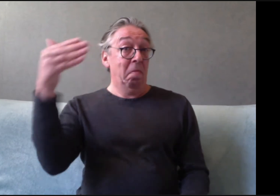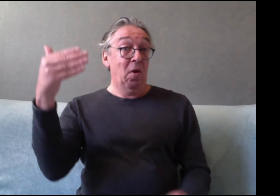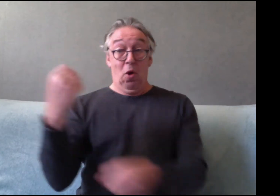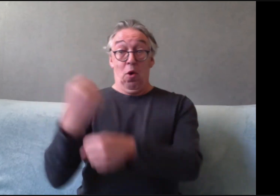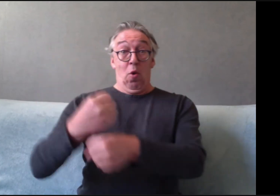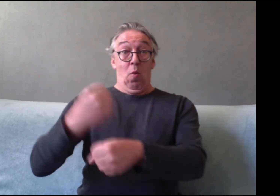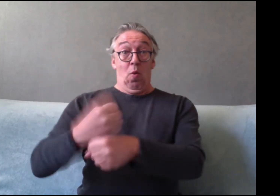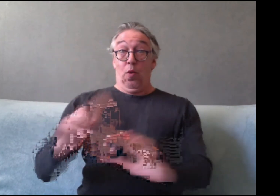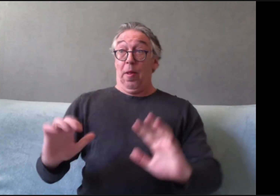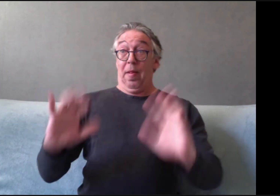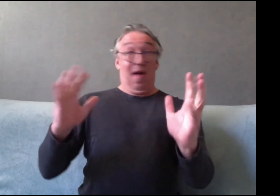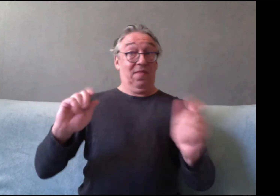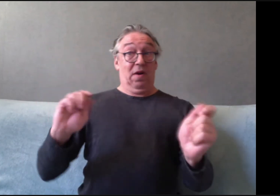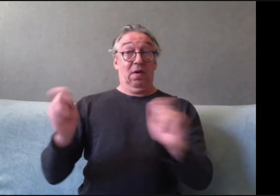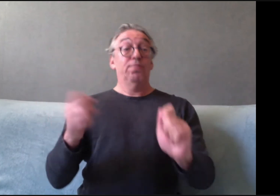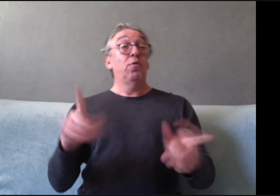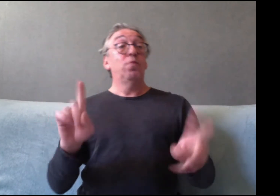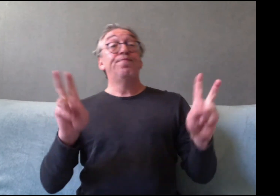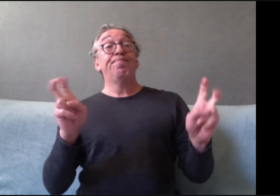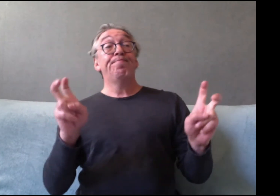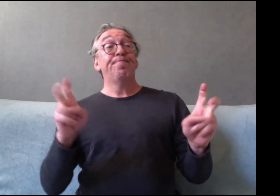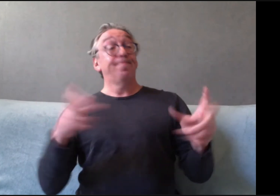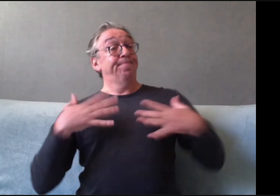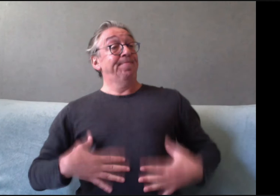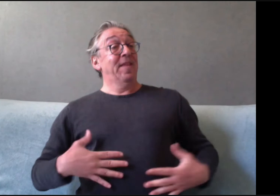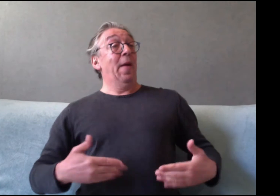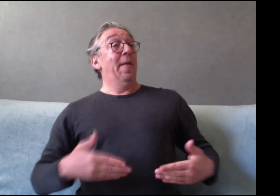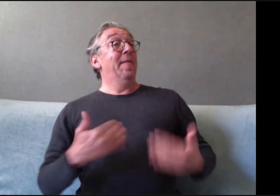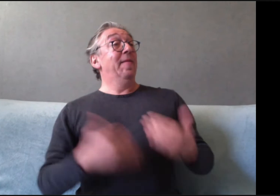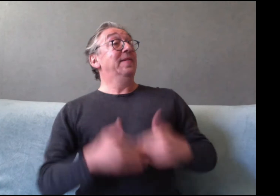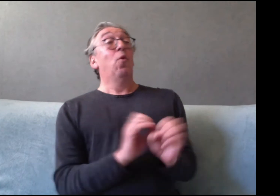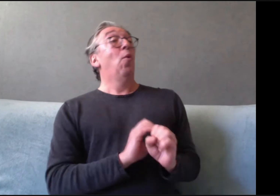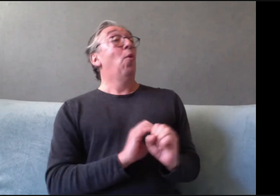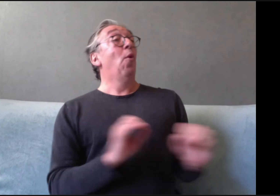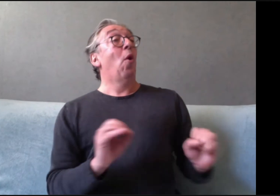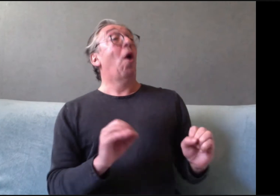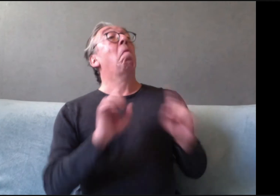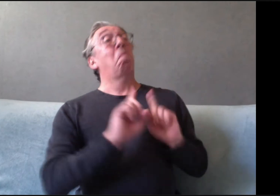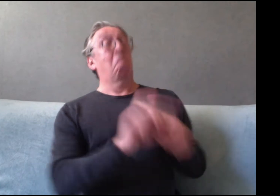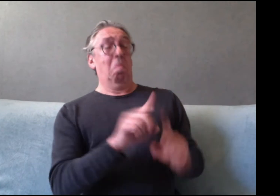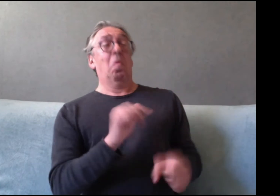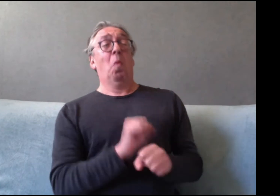to go back to the office and persons with health conditions or disabilities